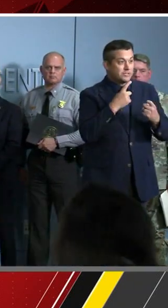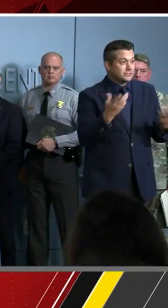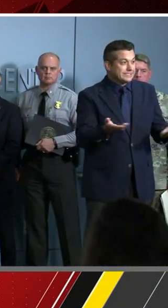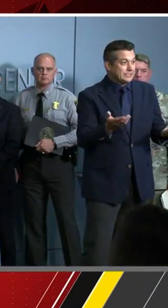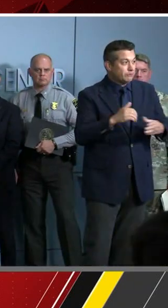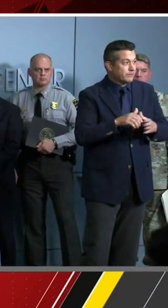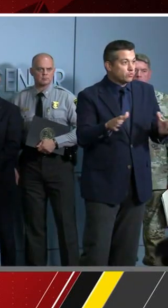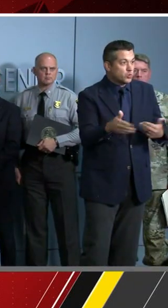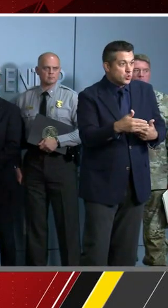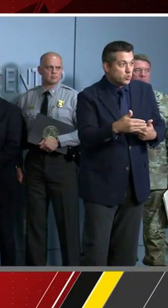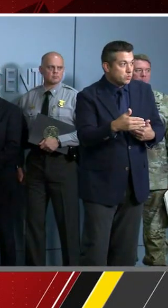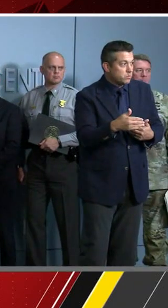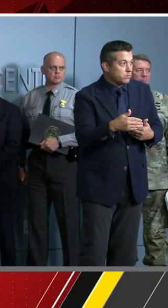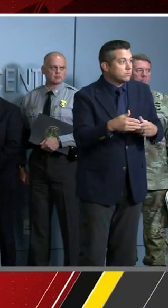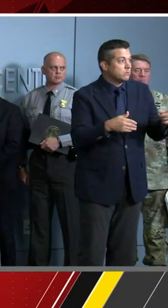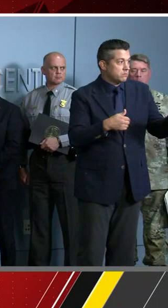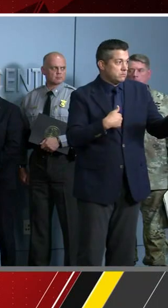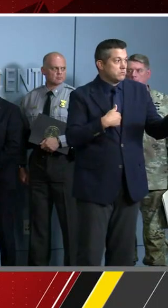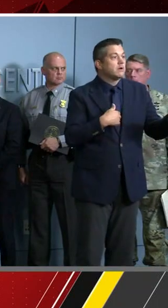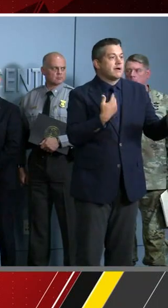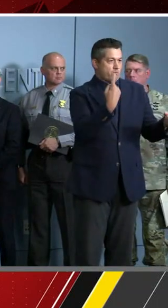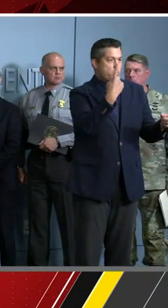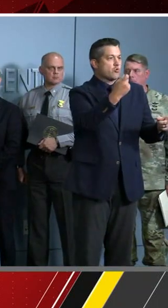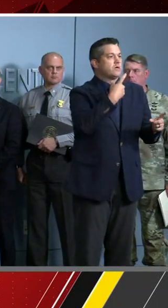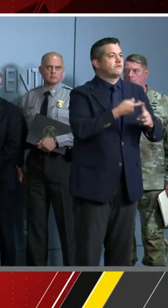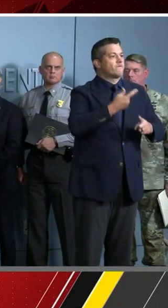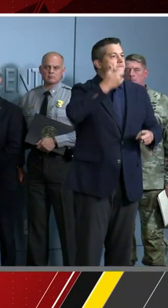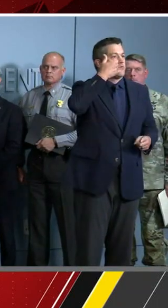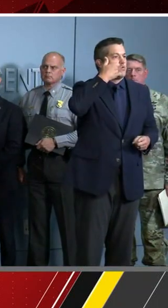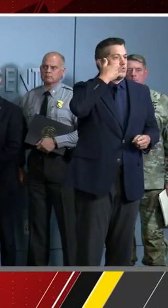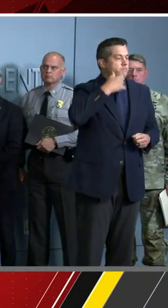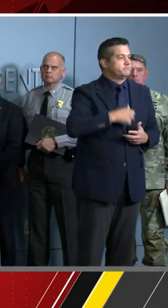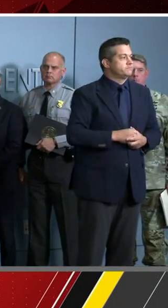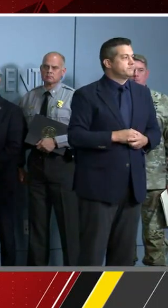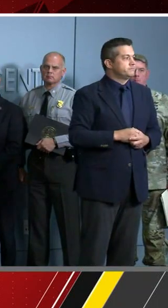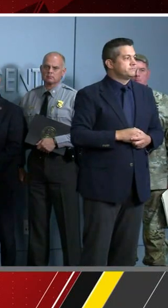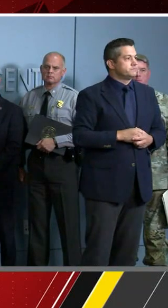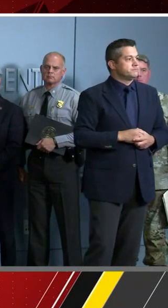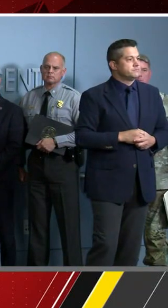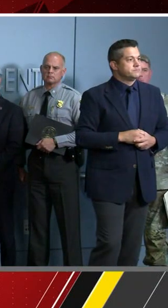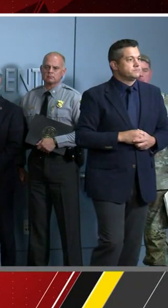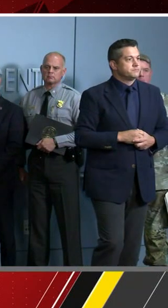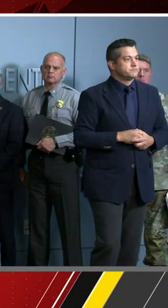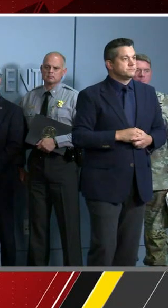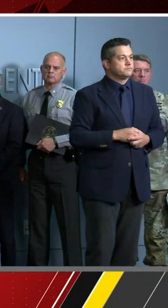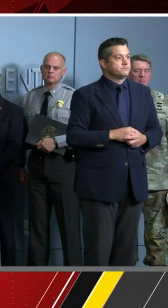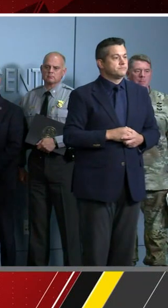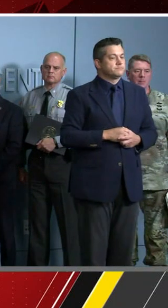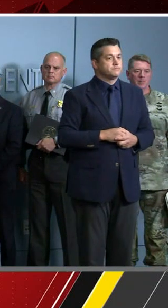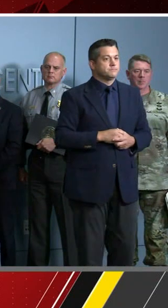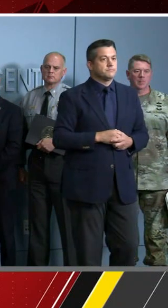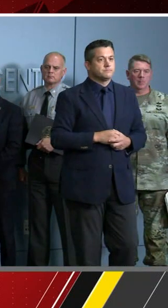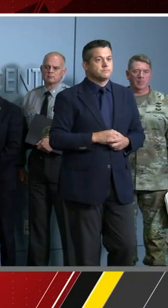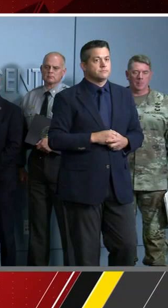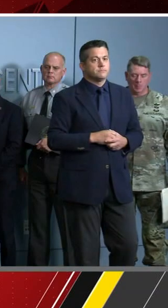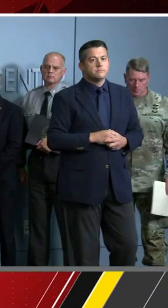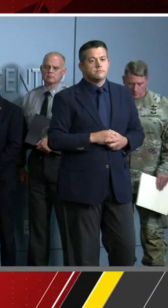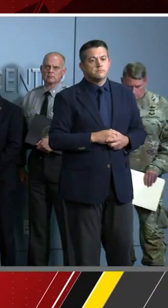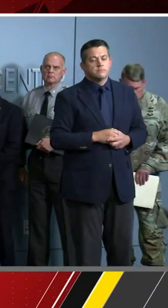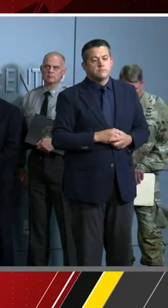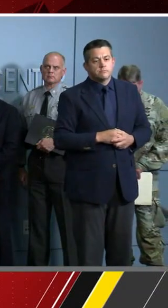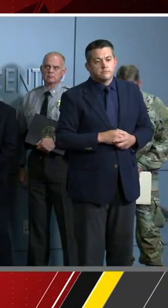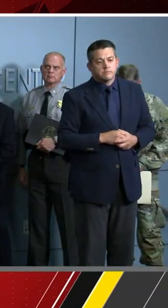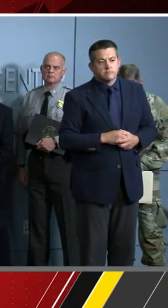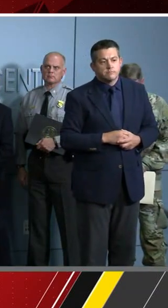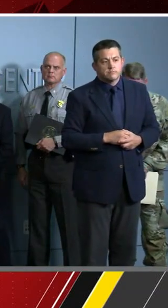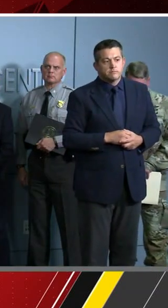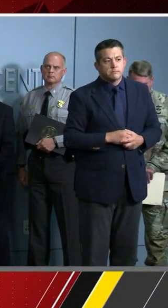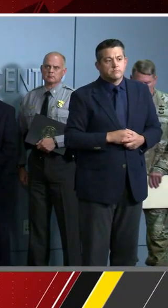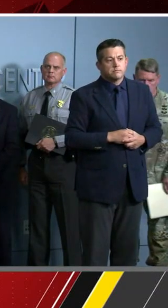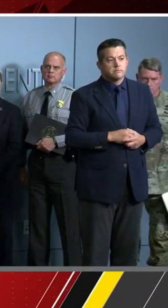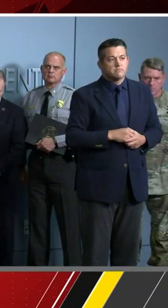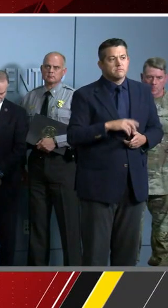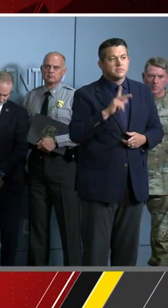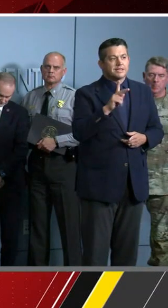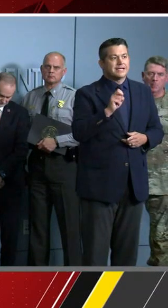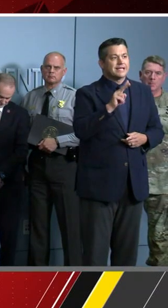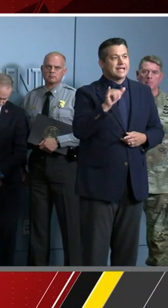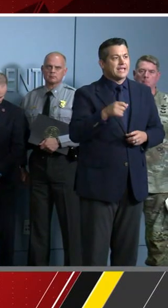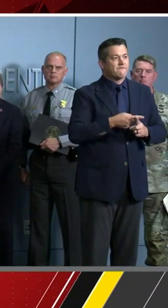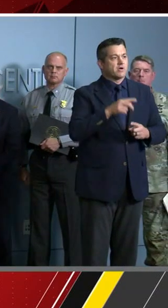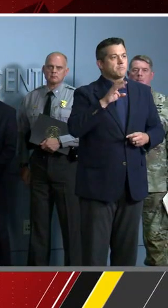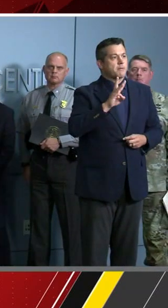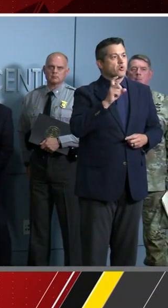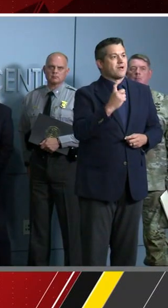Do we have any online? Okay. Yes